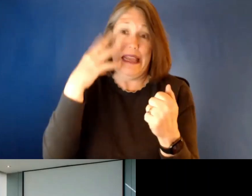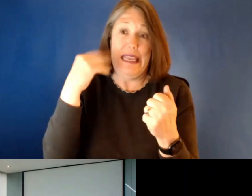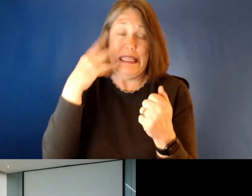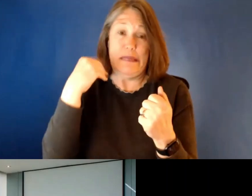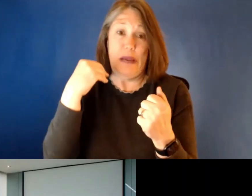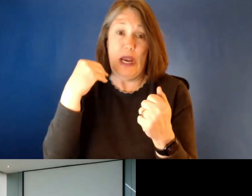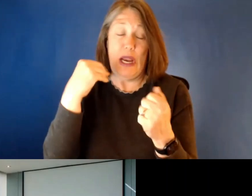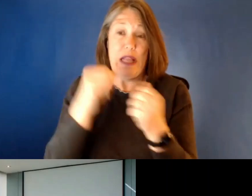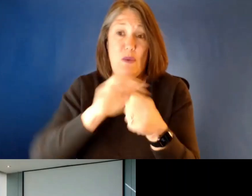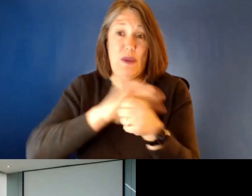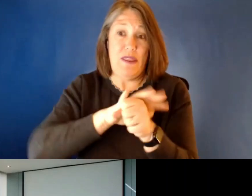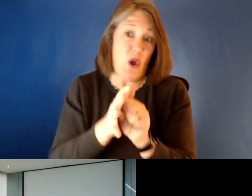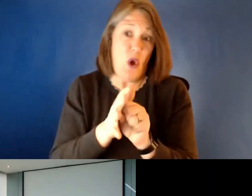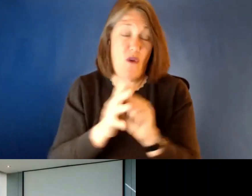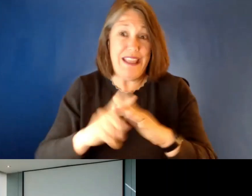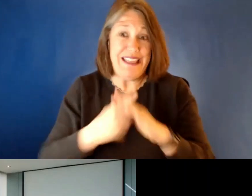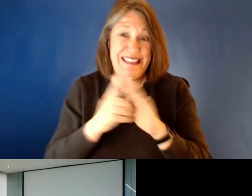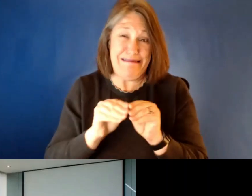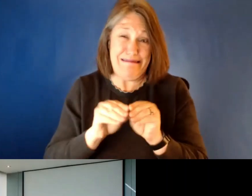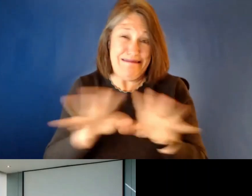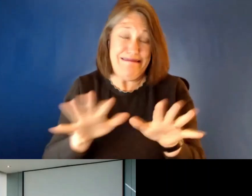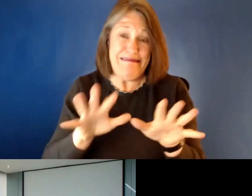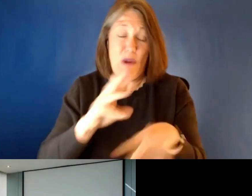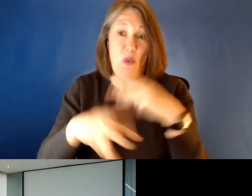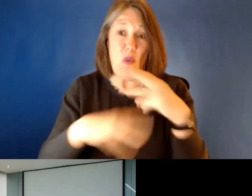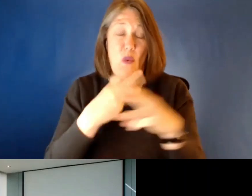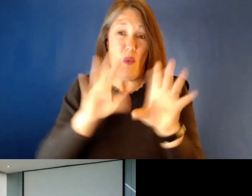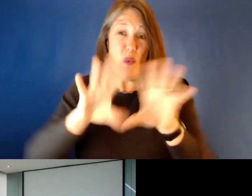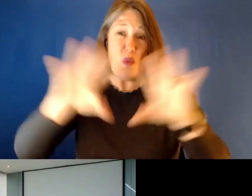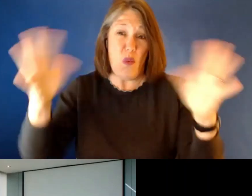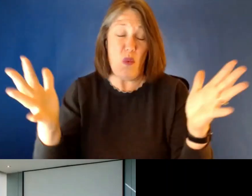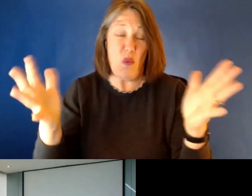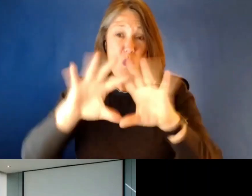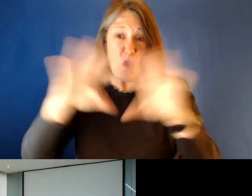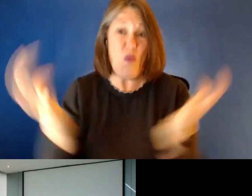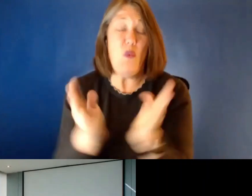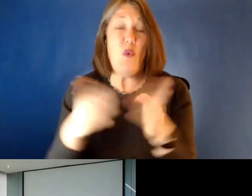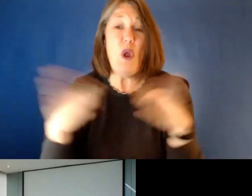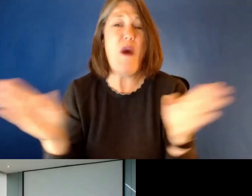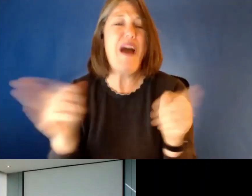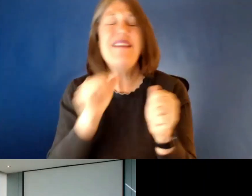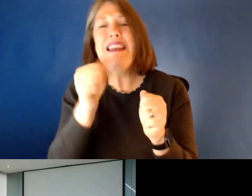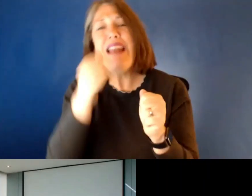of COVID worldwide, 06:07:45 not because of our capacity to technologically